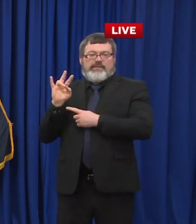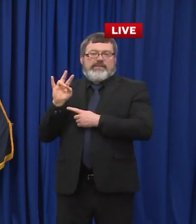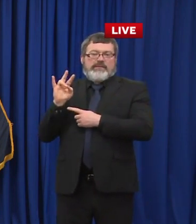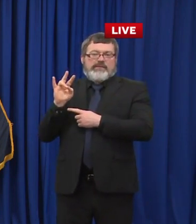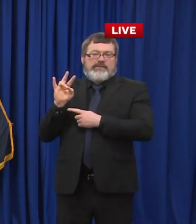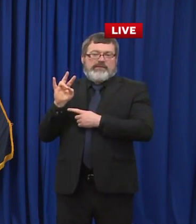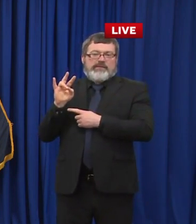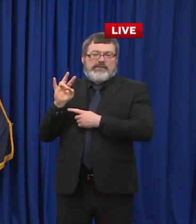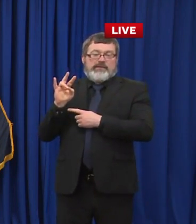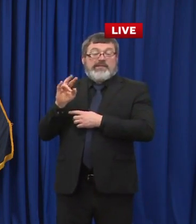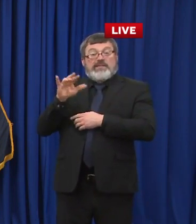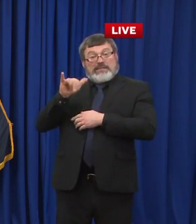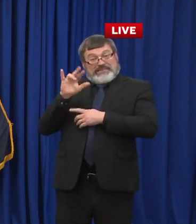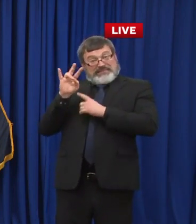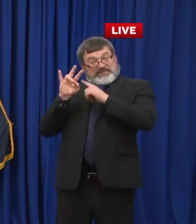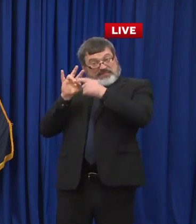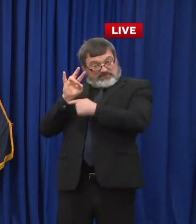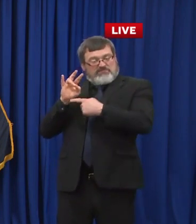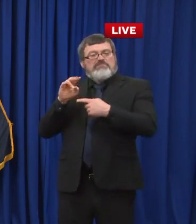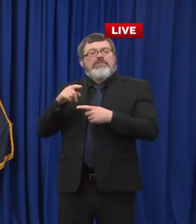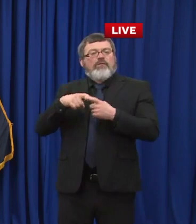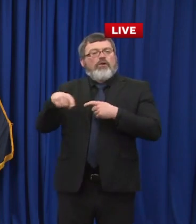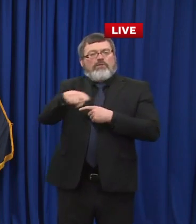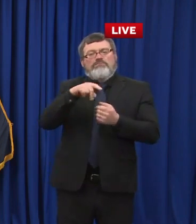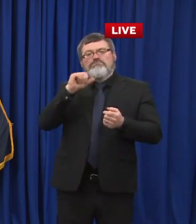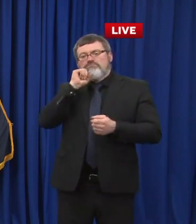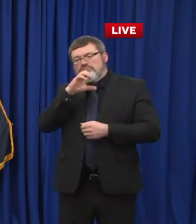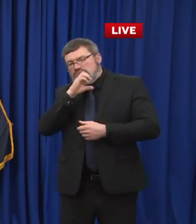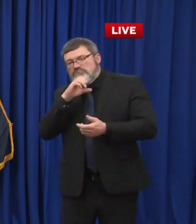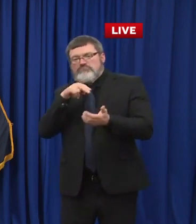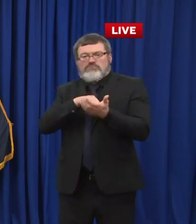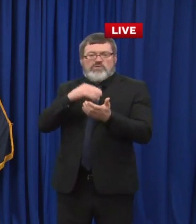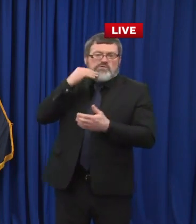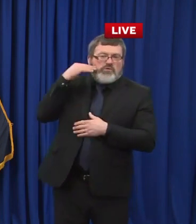SADLY, SEVEN NEW DEATHS TO ANNOUNCE TODAY.